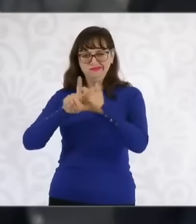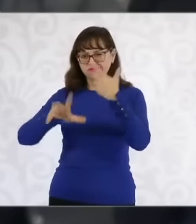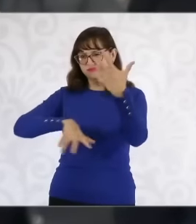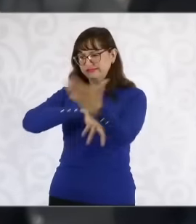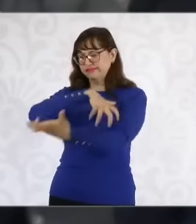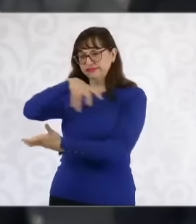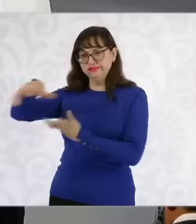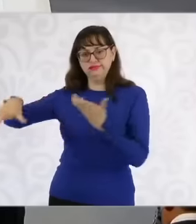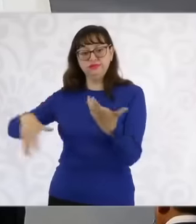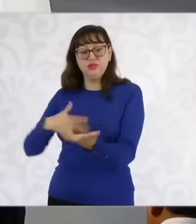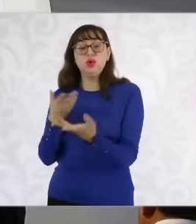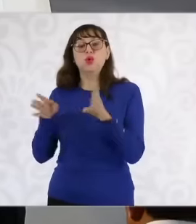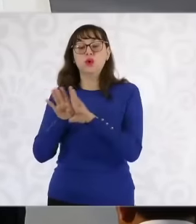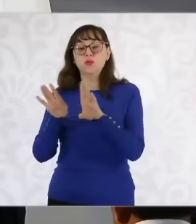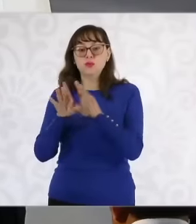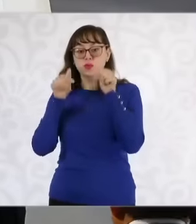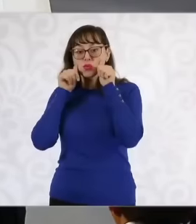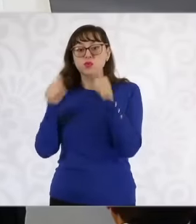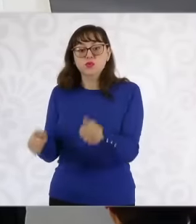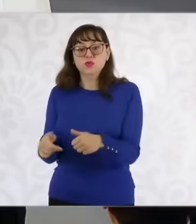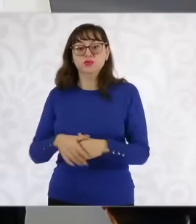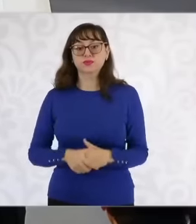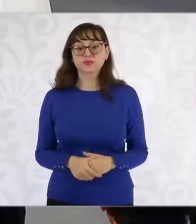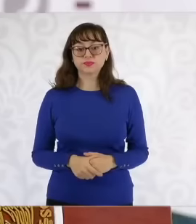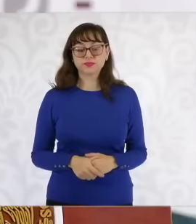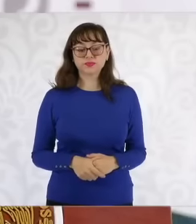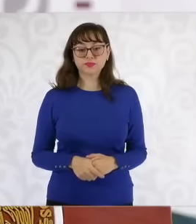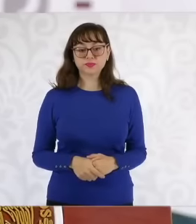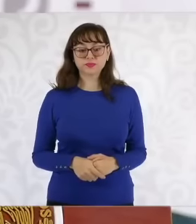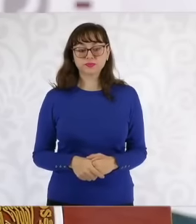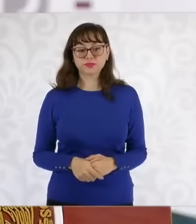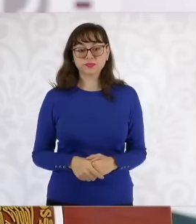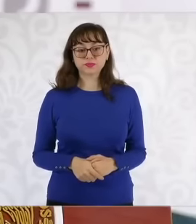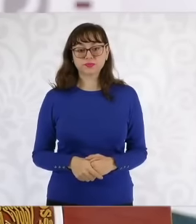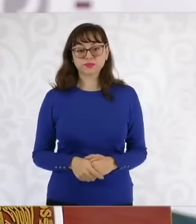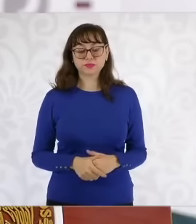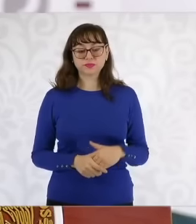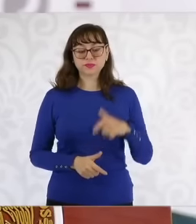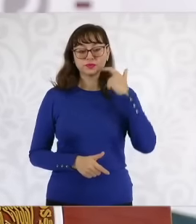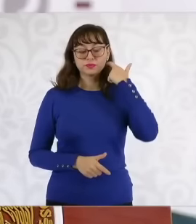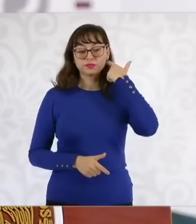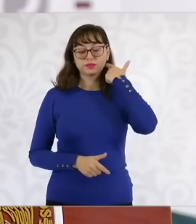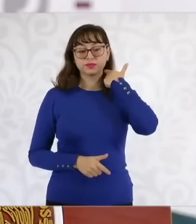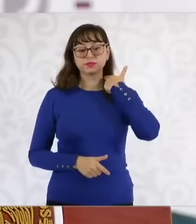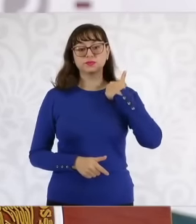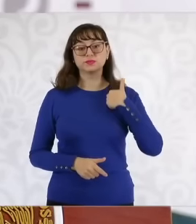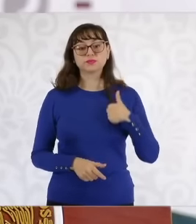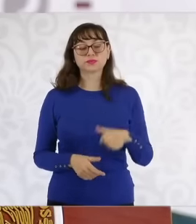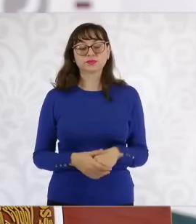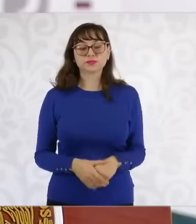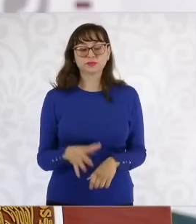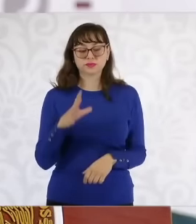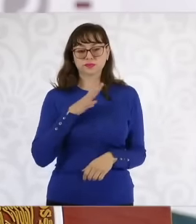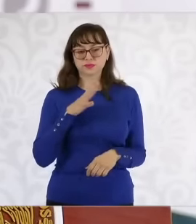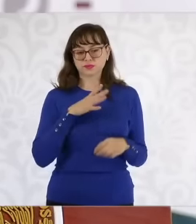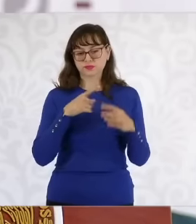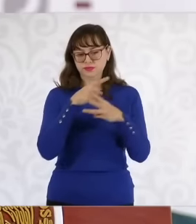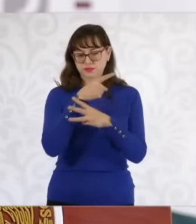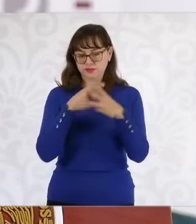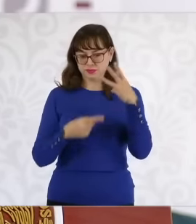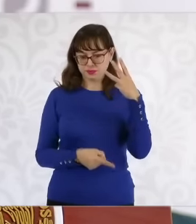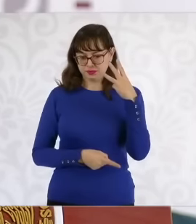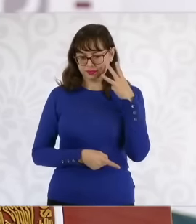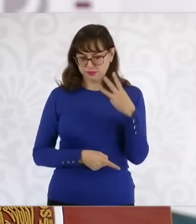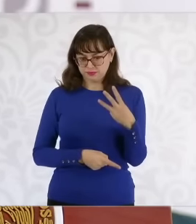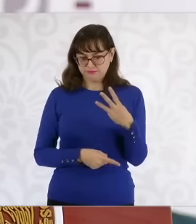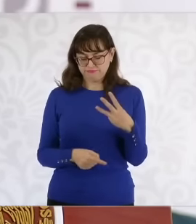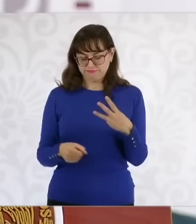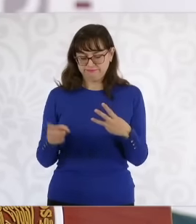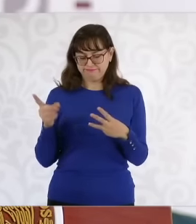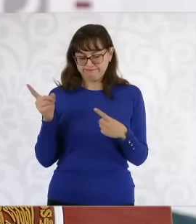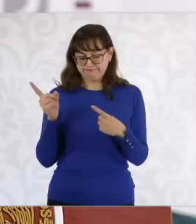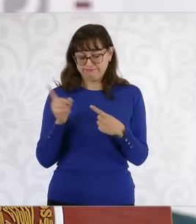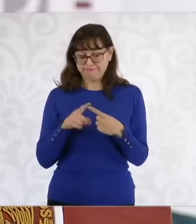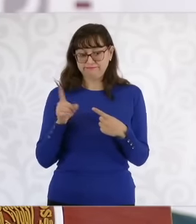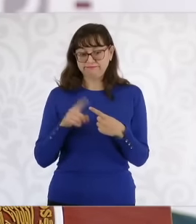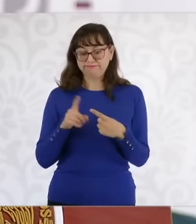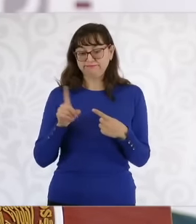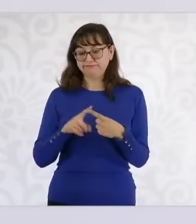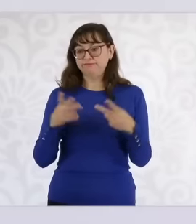Chiapas, yes there are three axes, I would say, the first is attention to the causes, we are designing with the